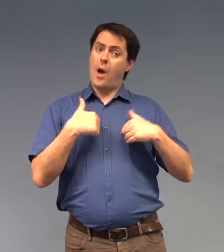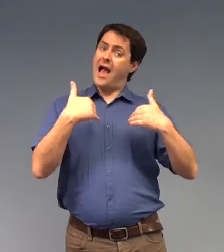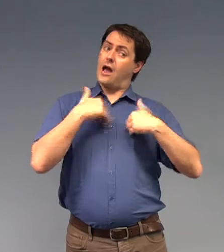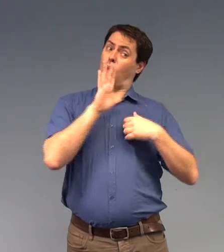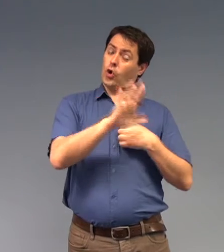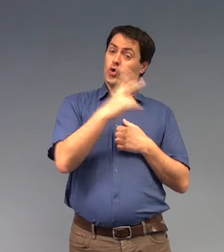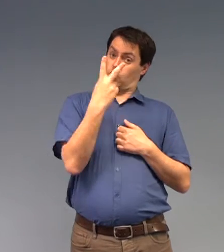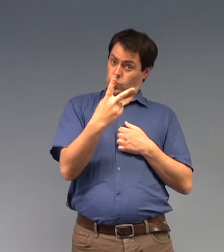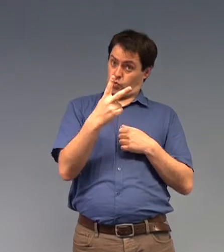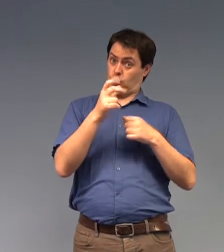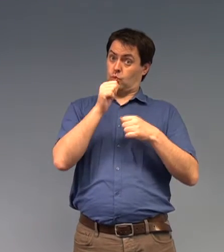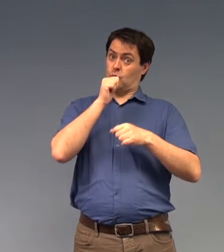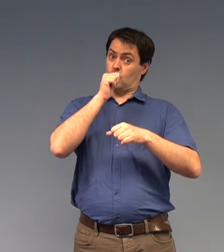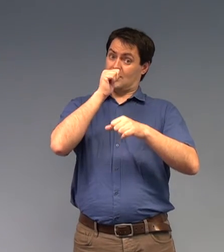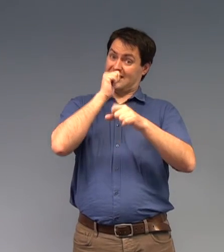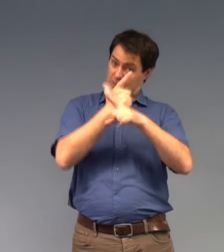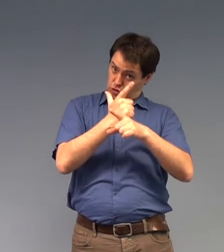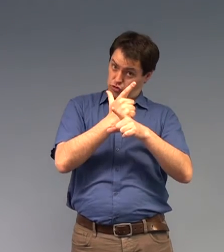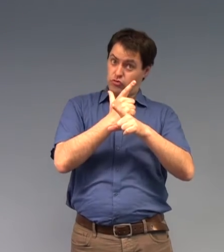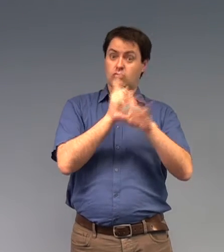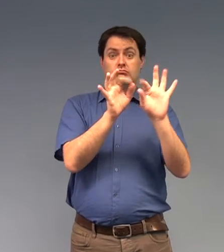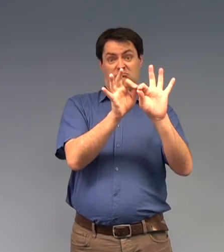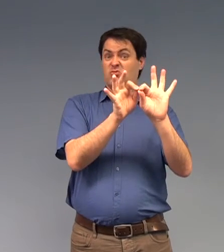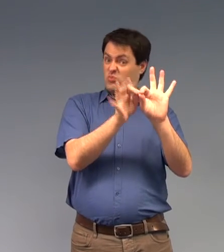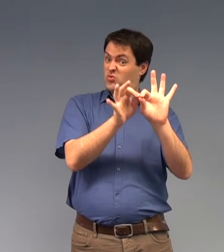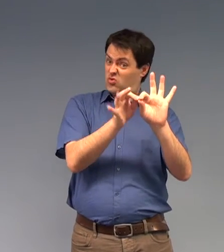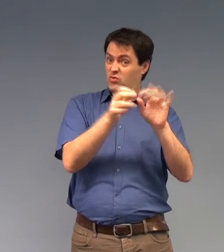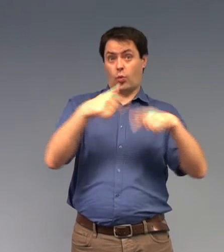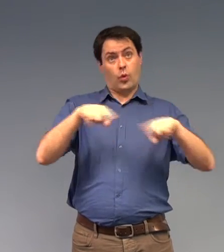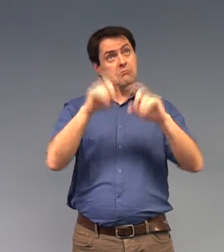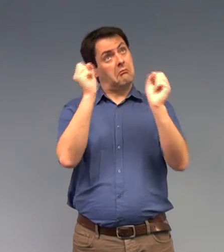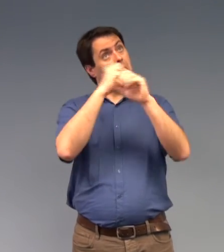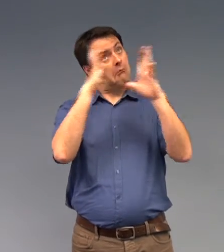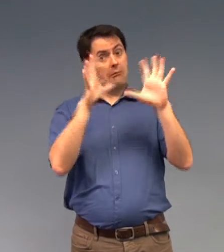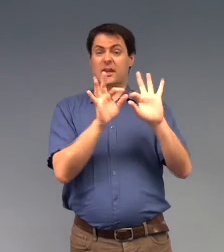During the examination by the Puritan church leaders,